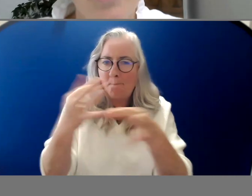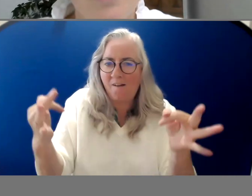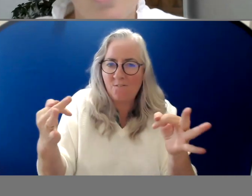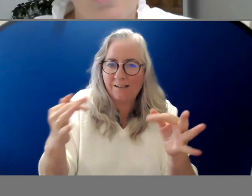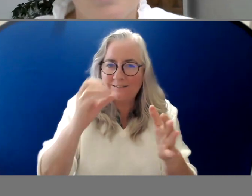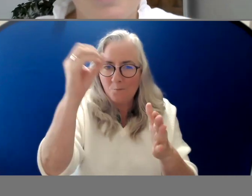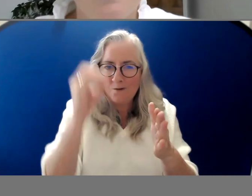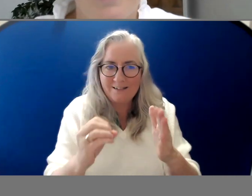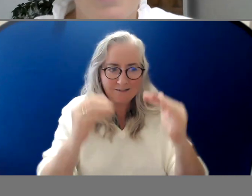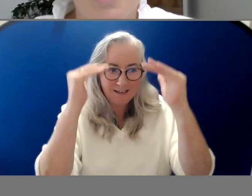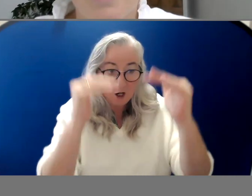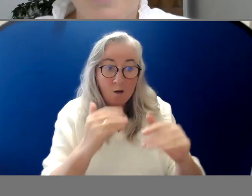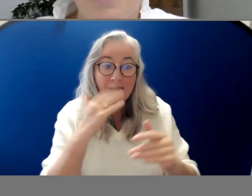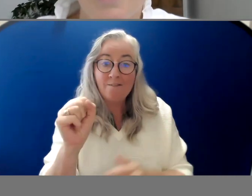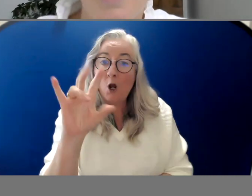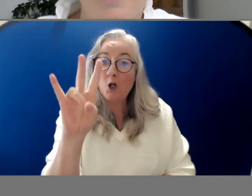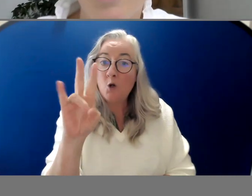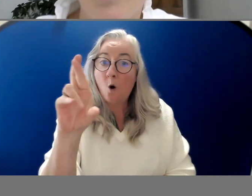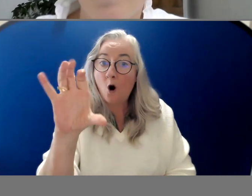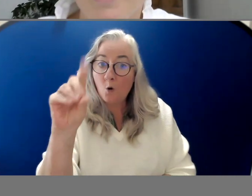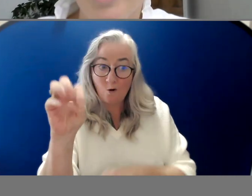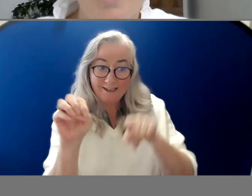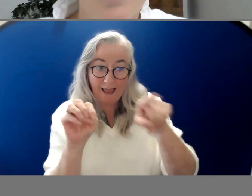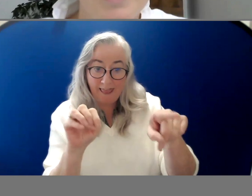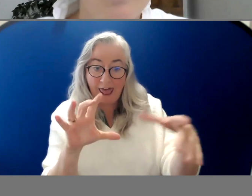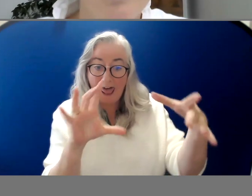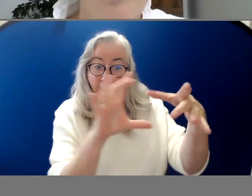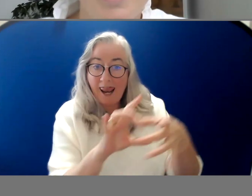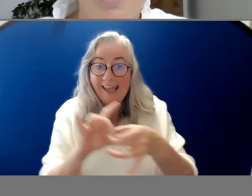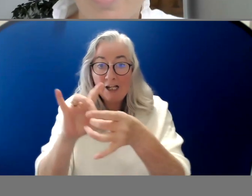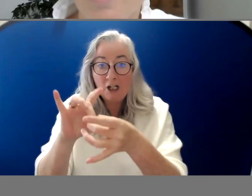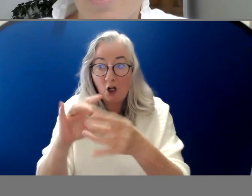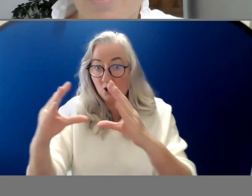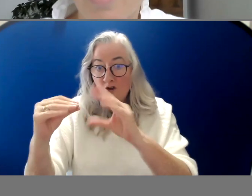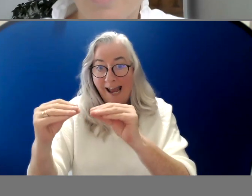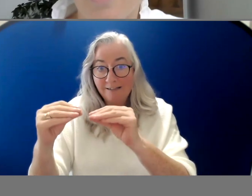code on this page and I think a link will go up in the chat also if you'd prefer to access access it